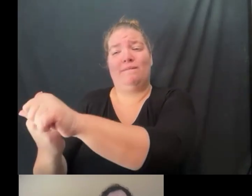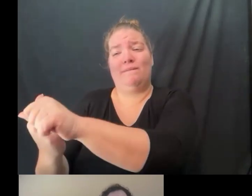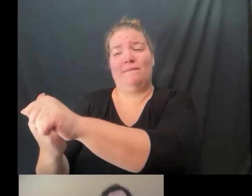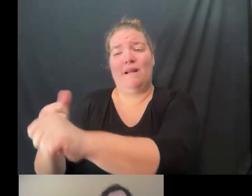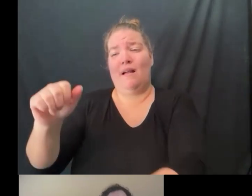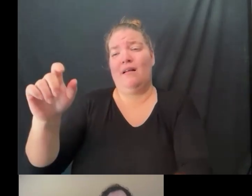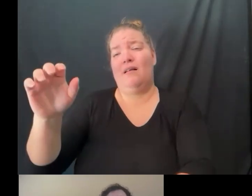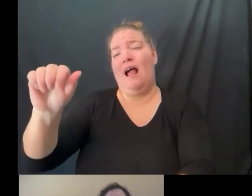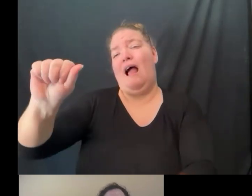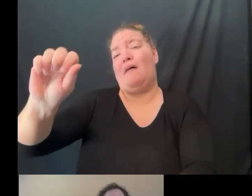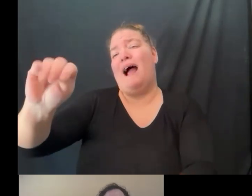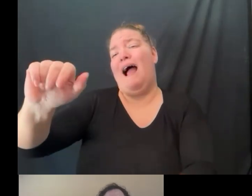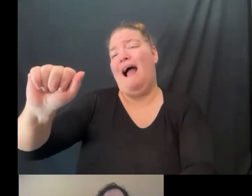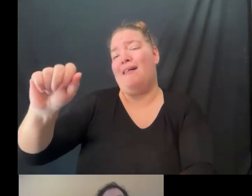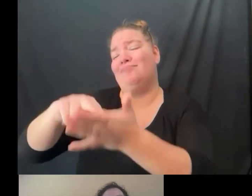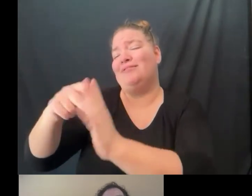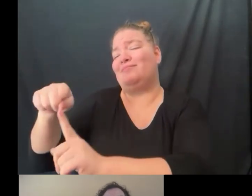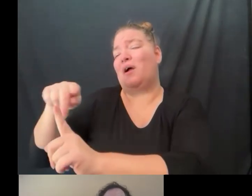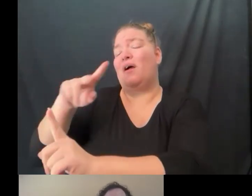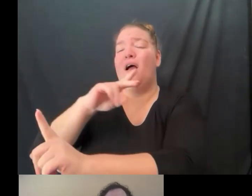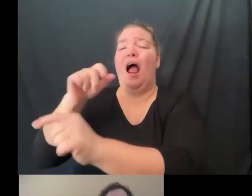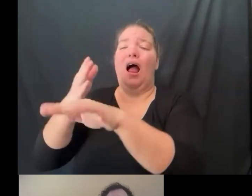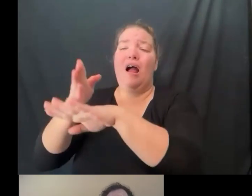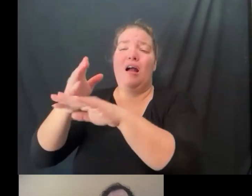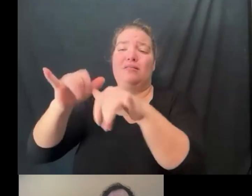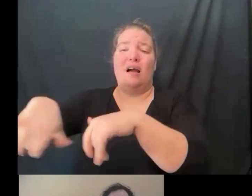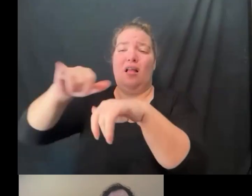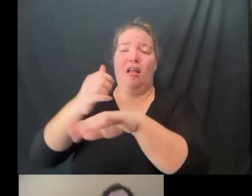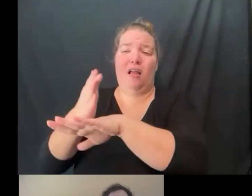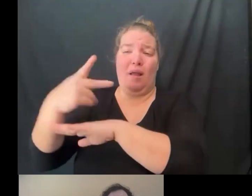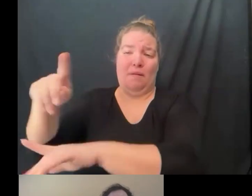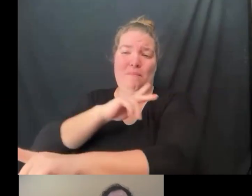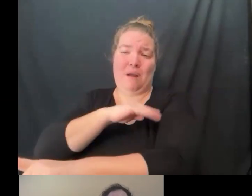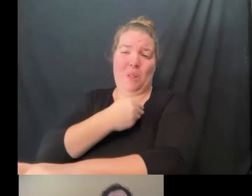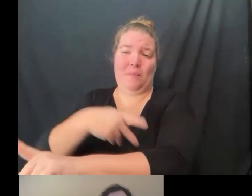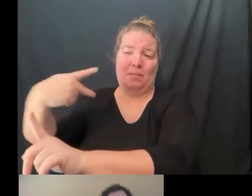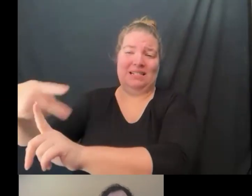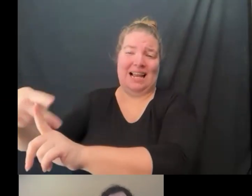is obligated under the AMA, the Accessibility for Manitobans